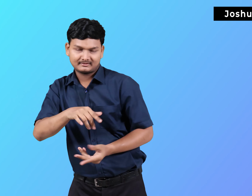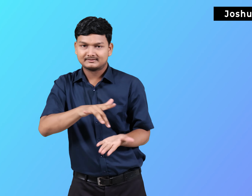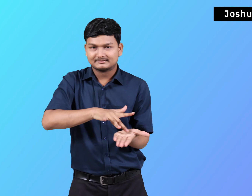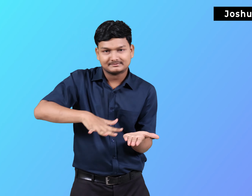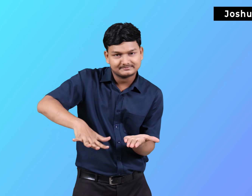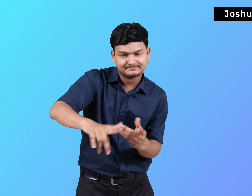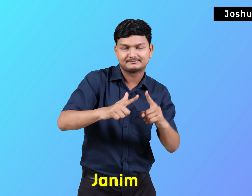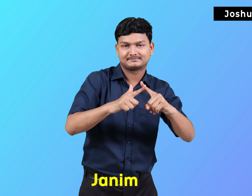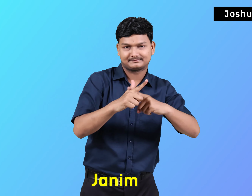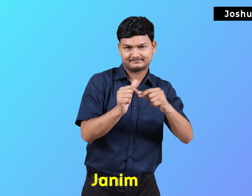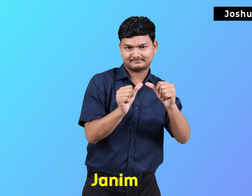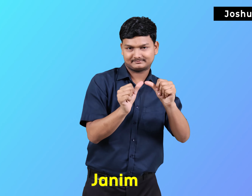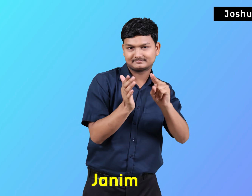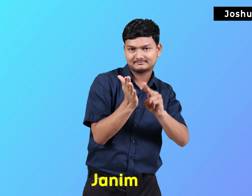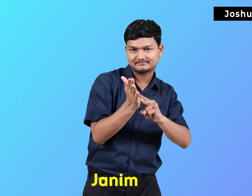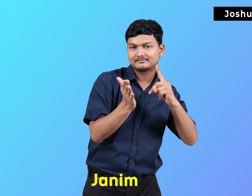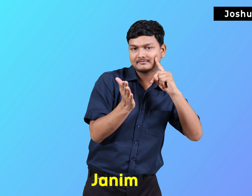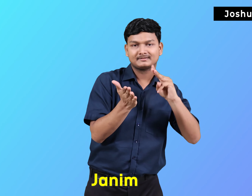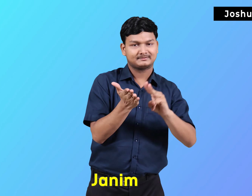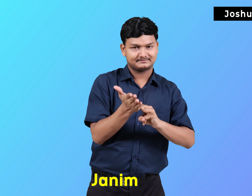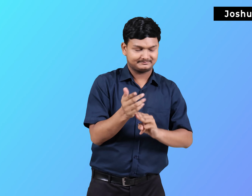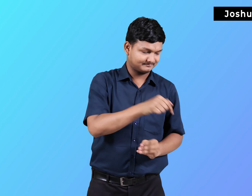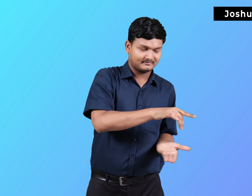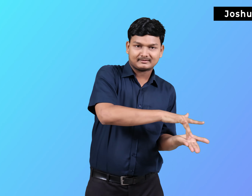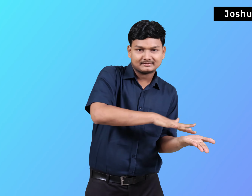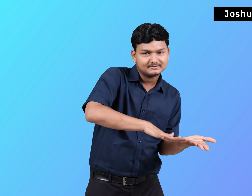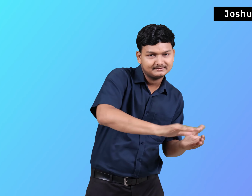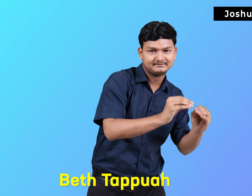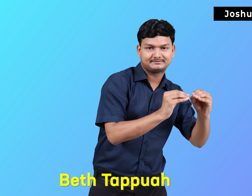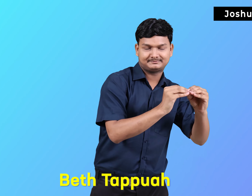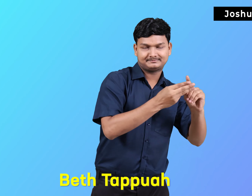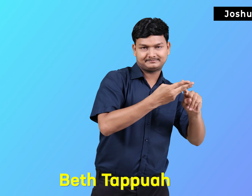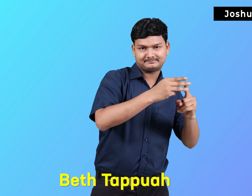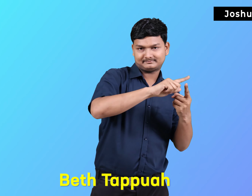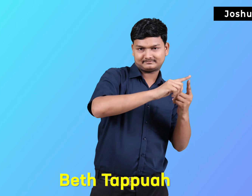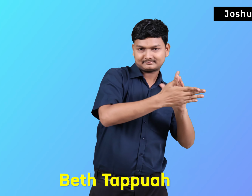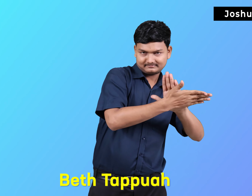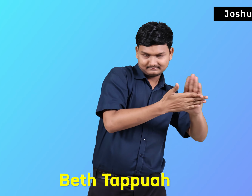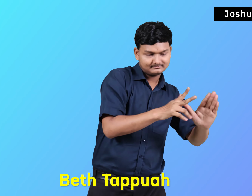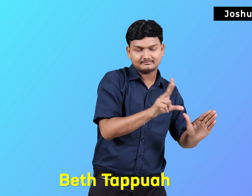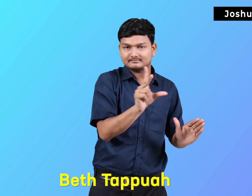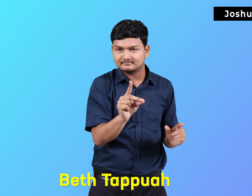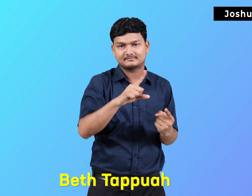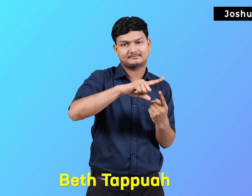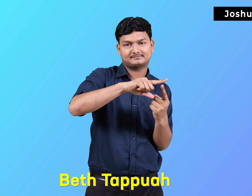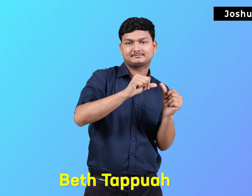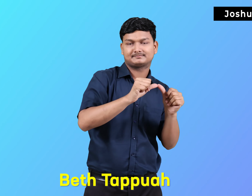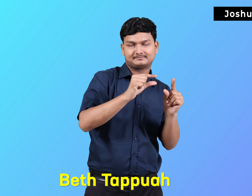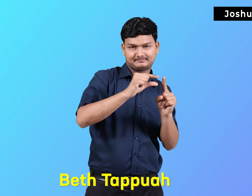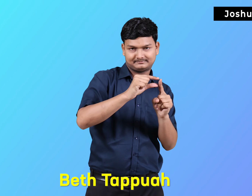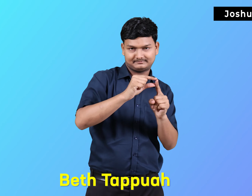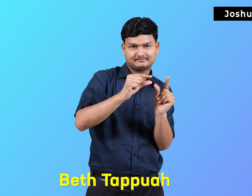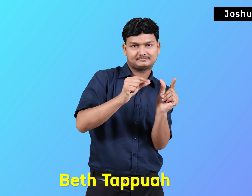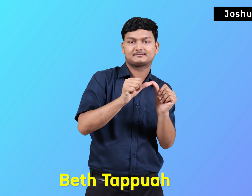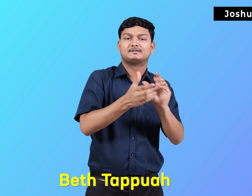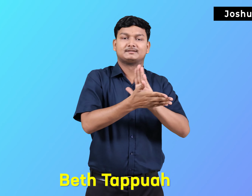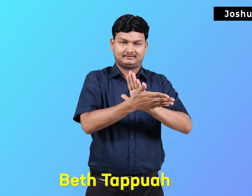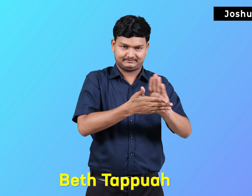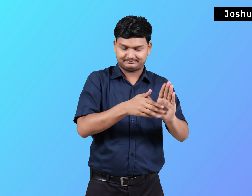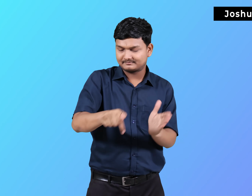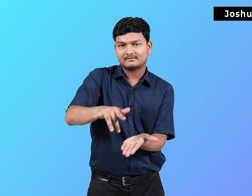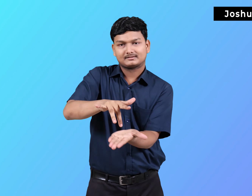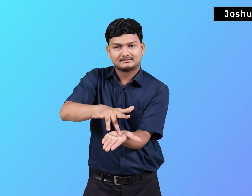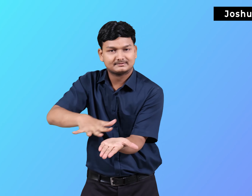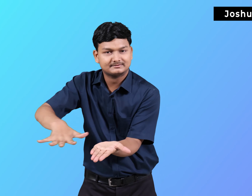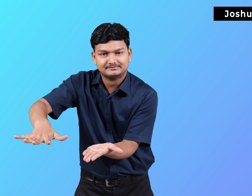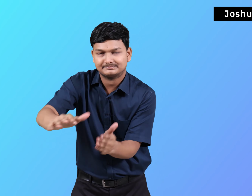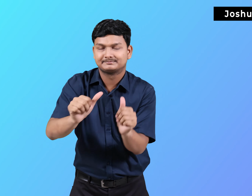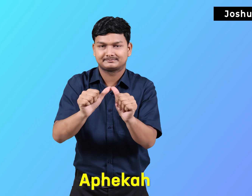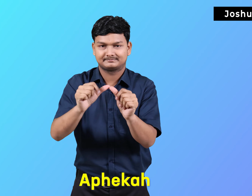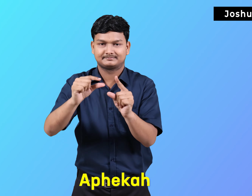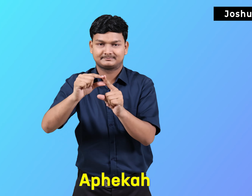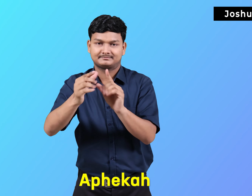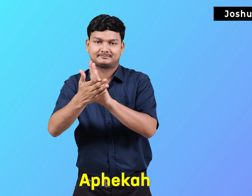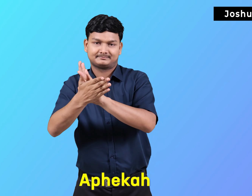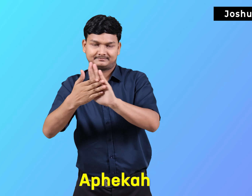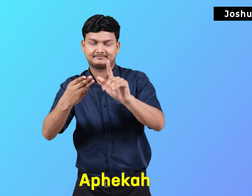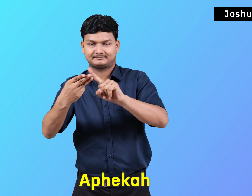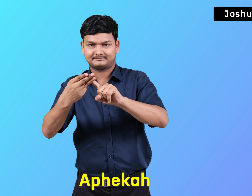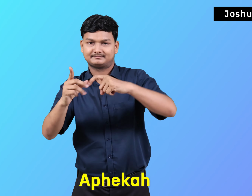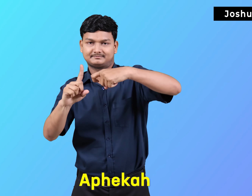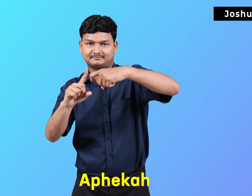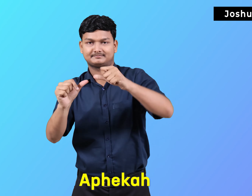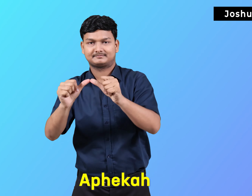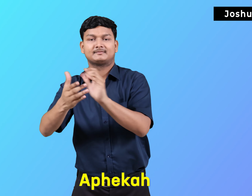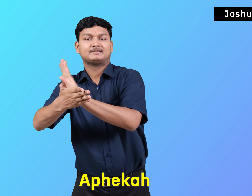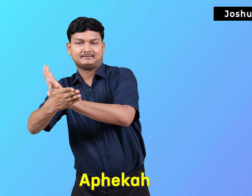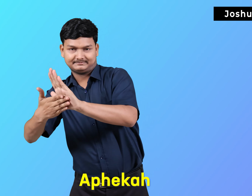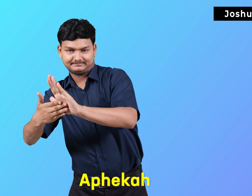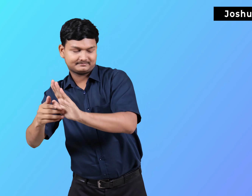Janim, Beth Tappuah, Aphekah,